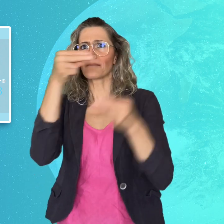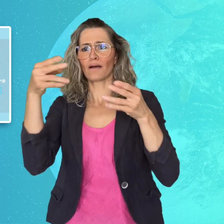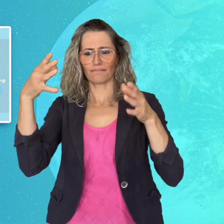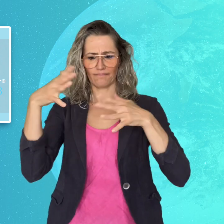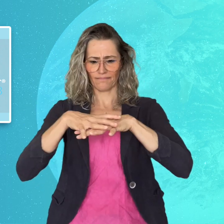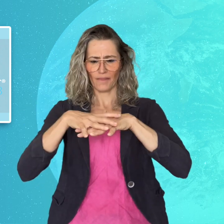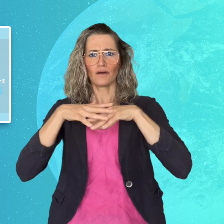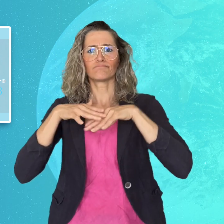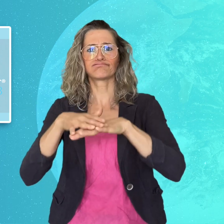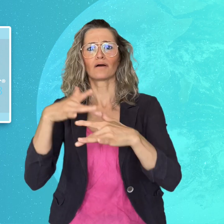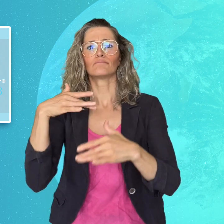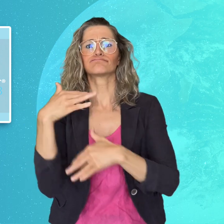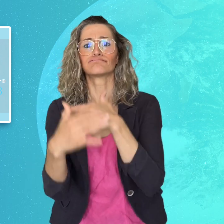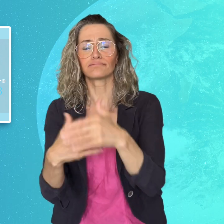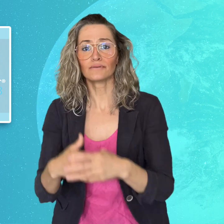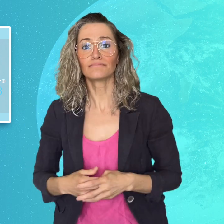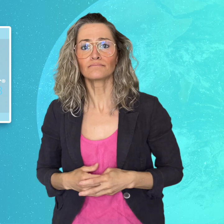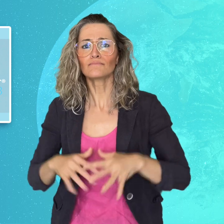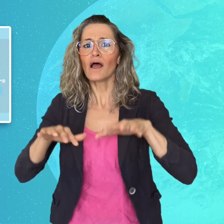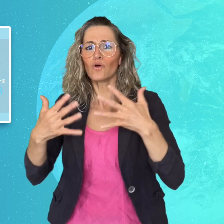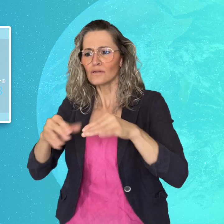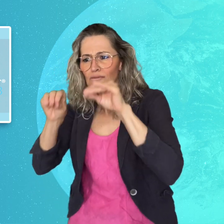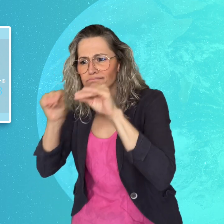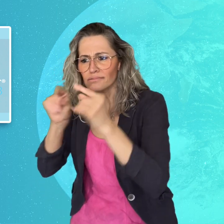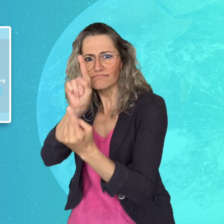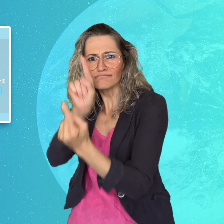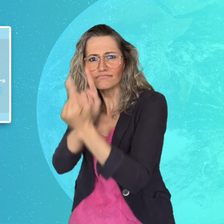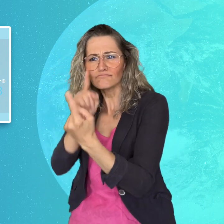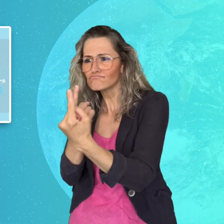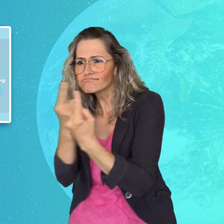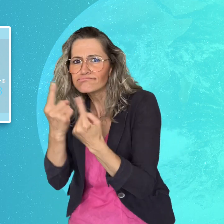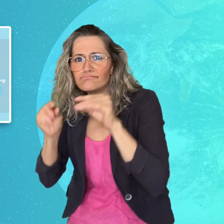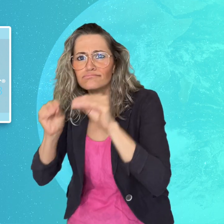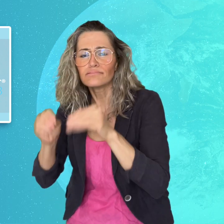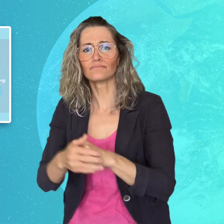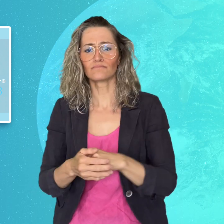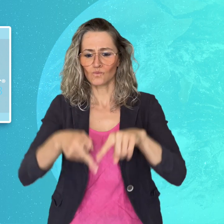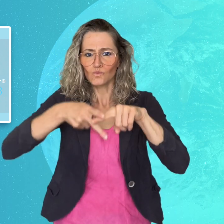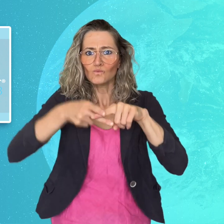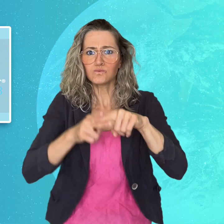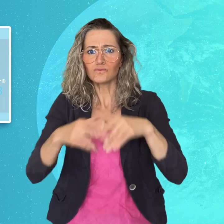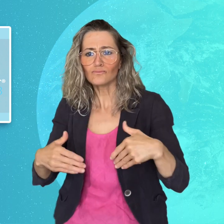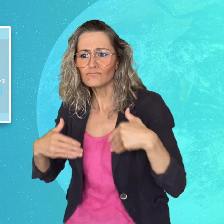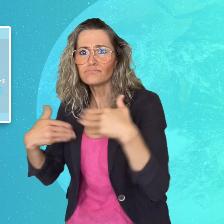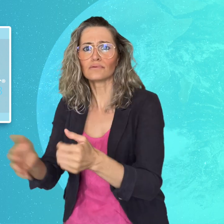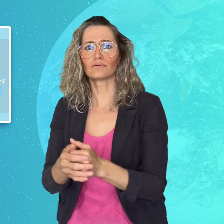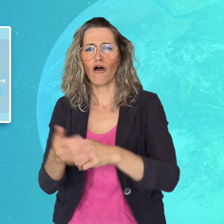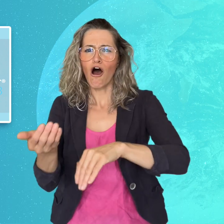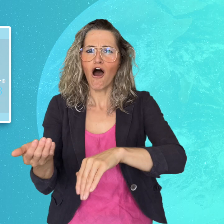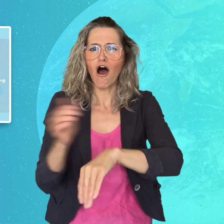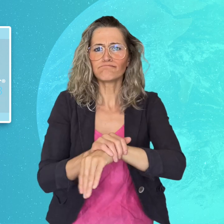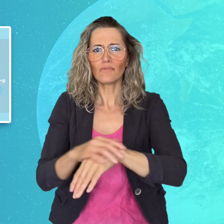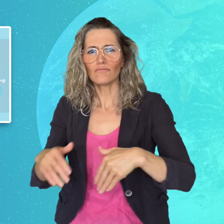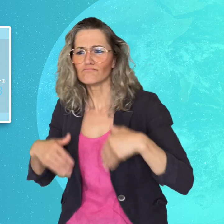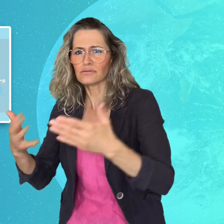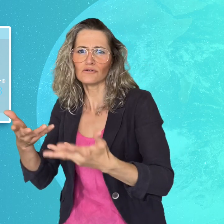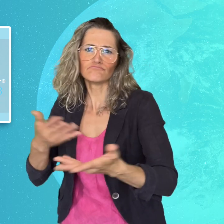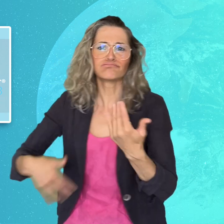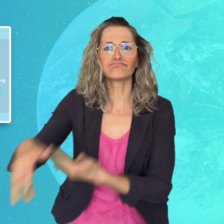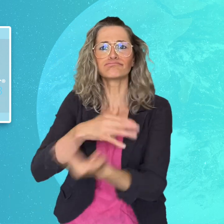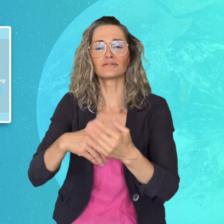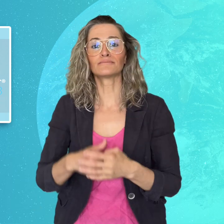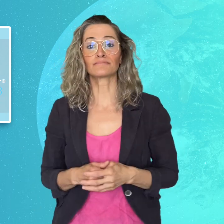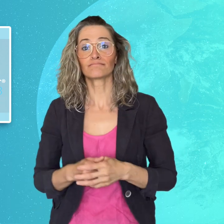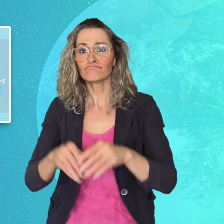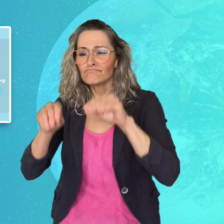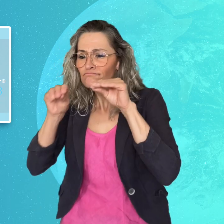Classes will be offered on production, marketing, pitching